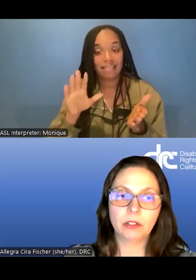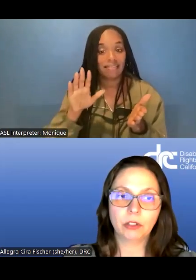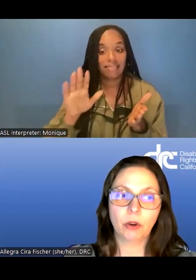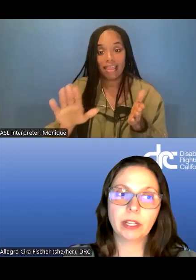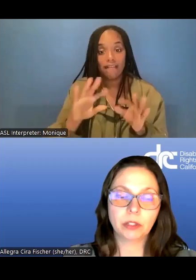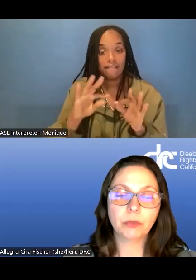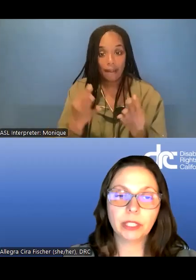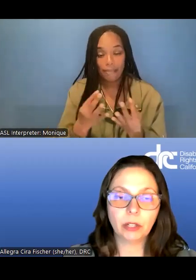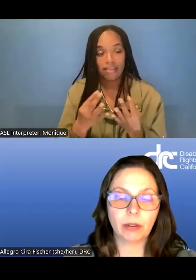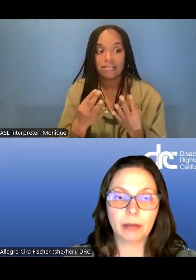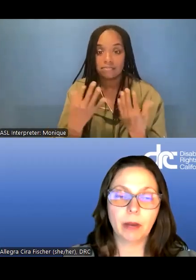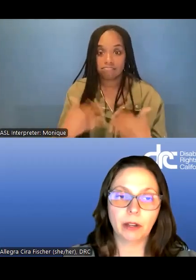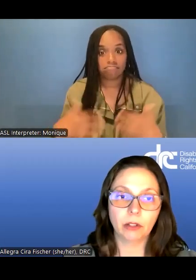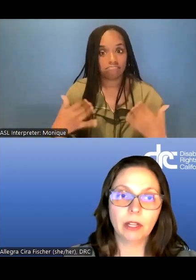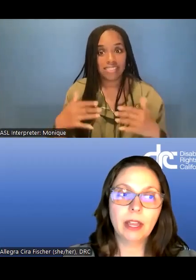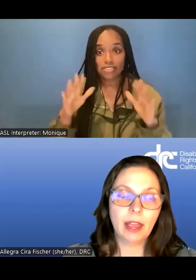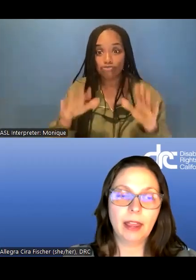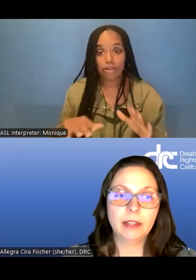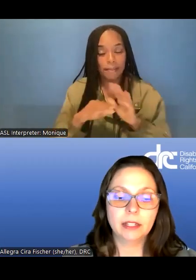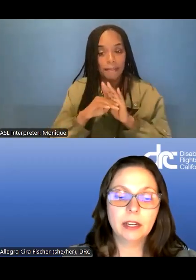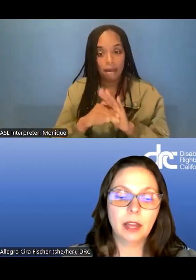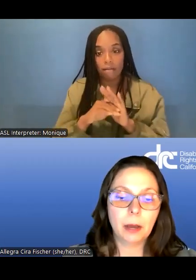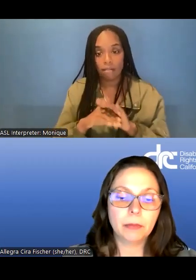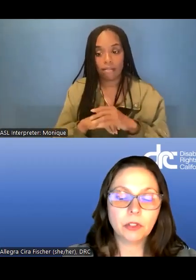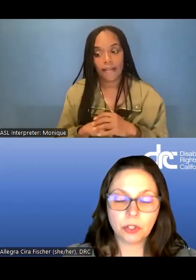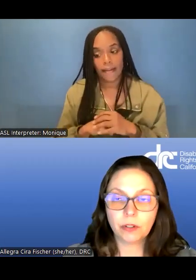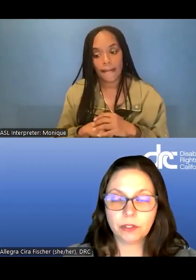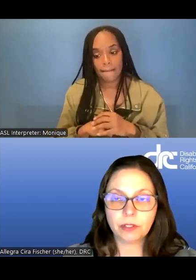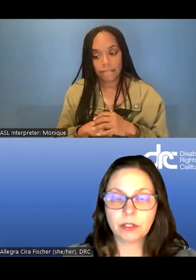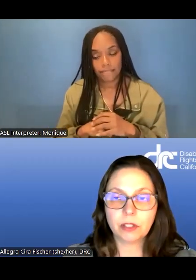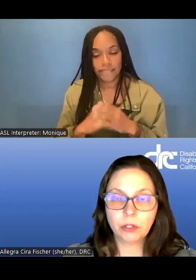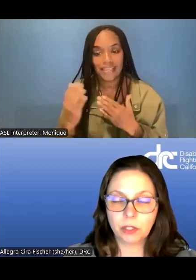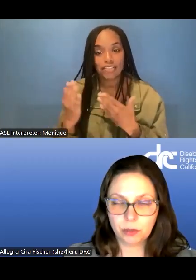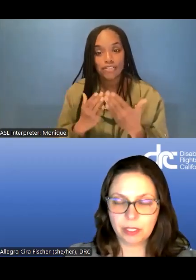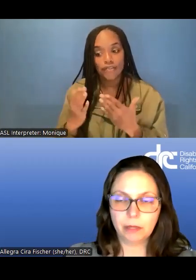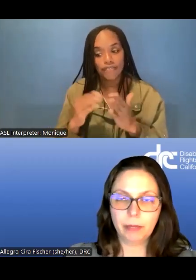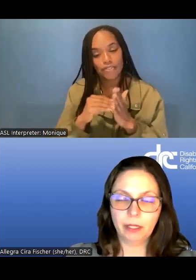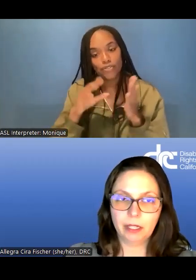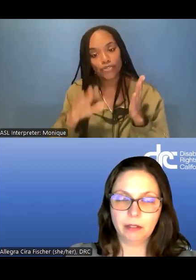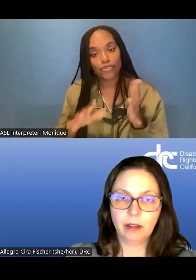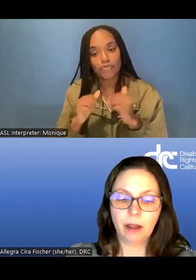So it's a really great model and, serves students with disabilities,